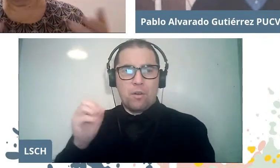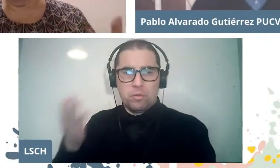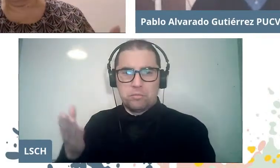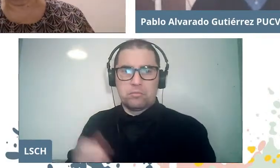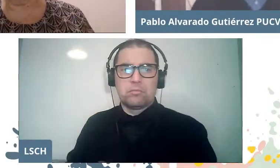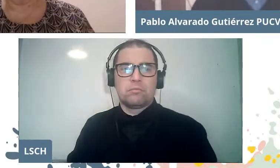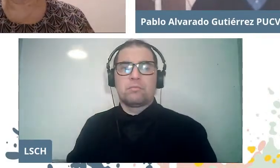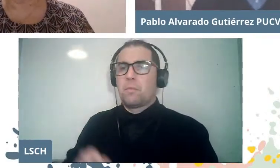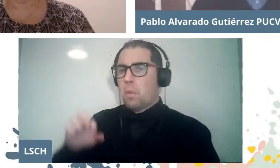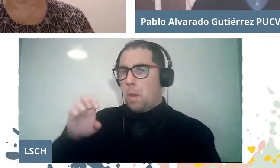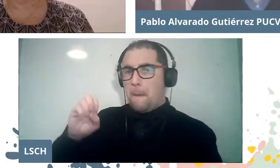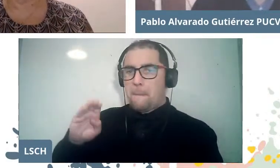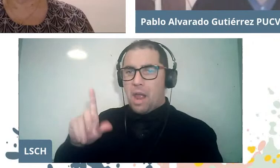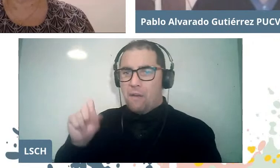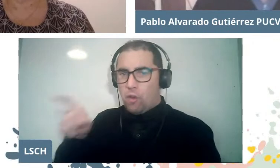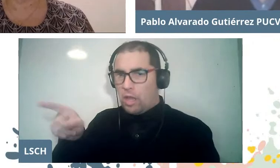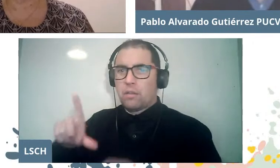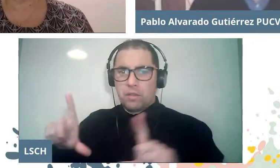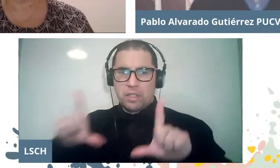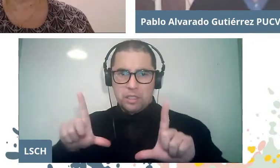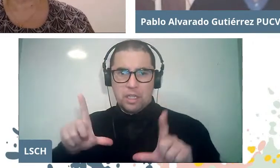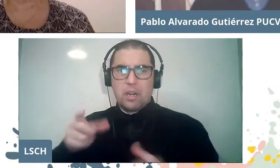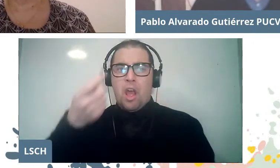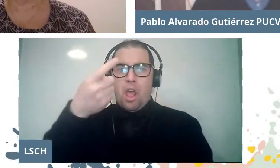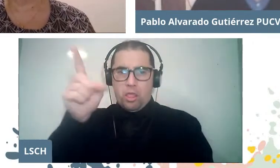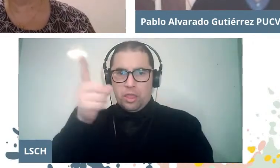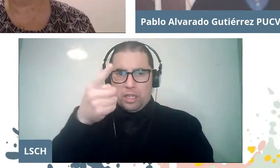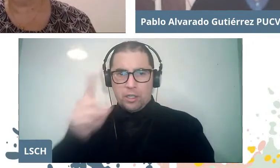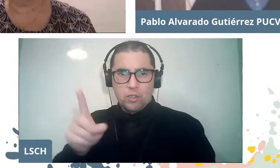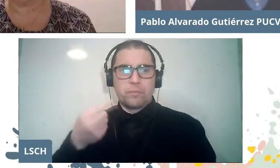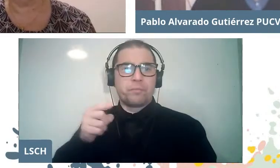Pablo holds a degree in conducting orchestras in Havana in Cuba,